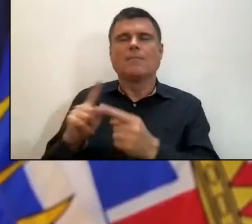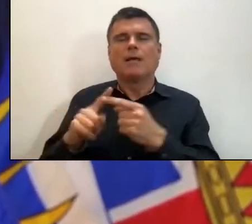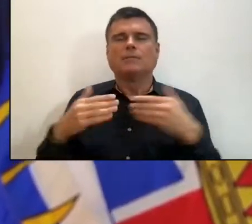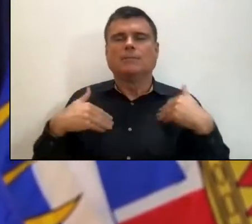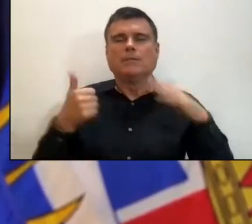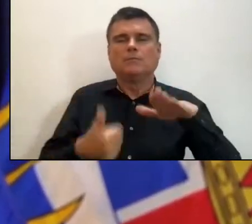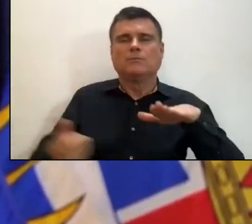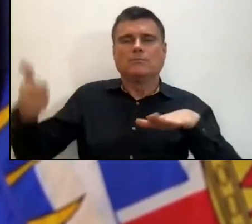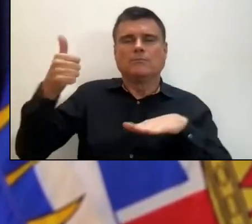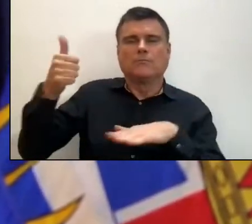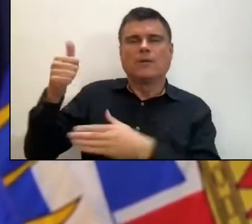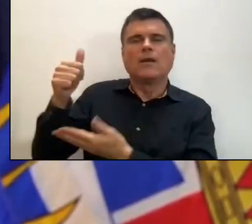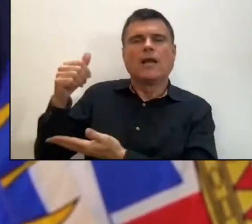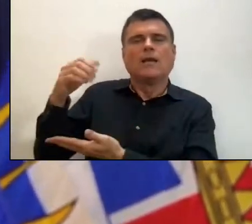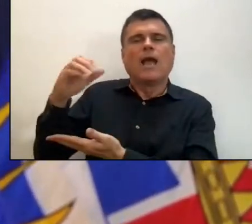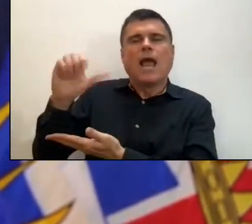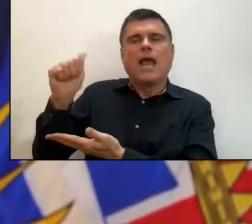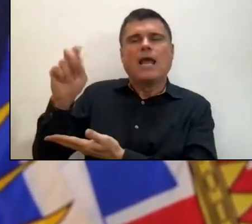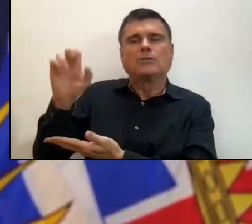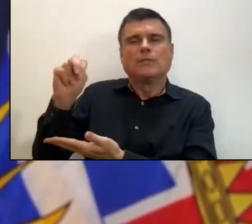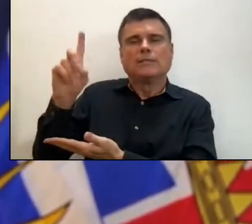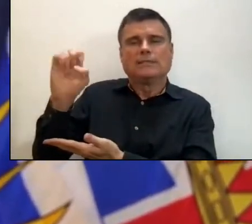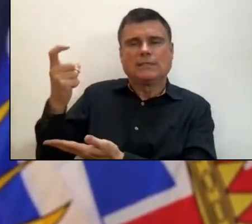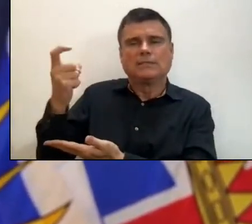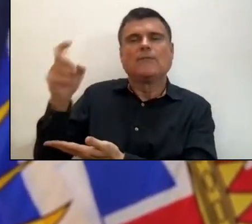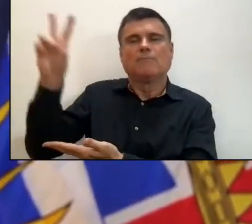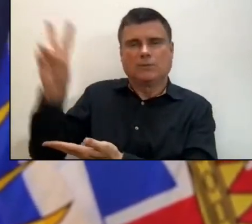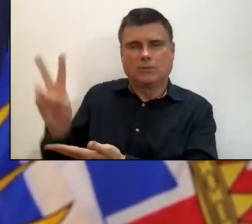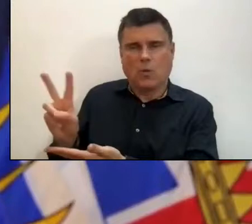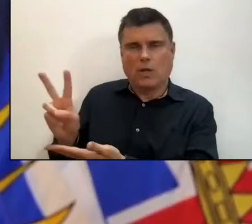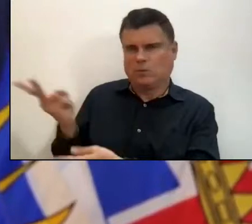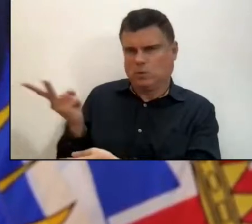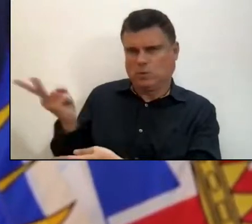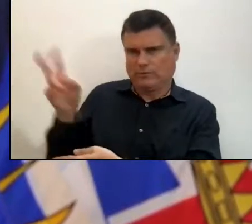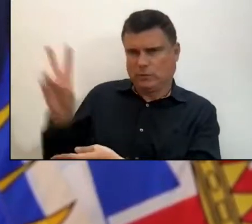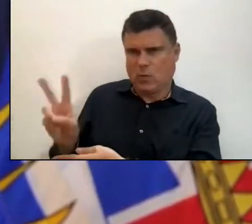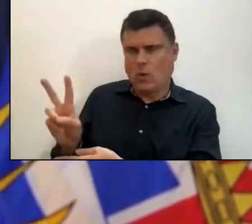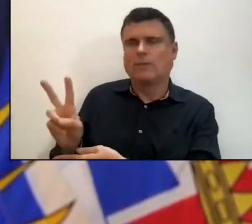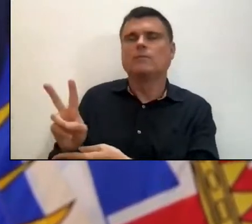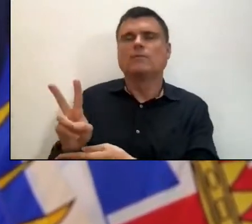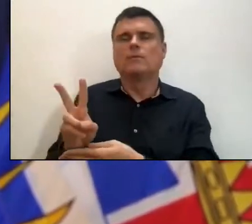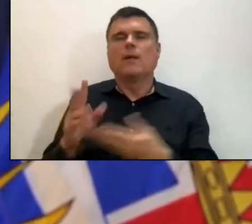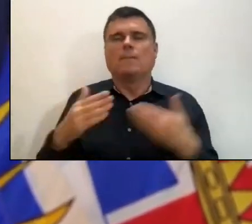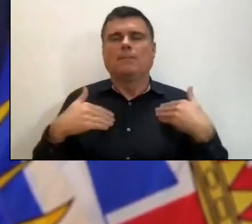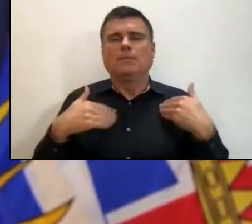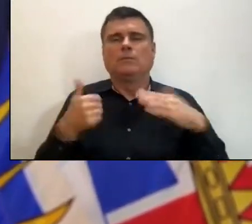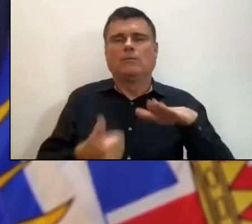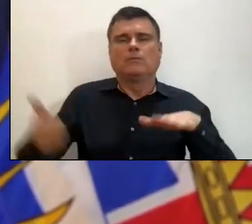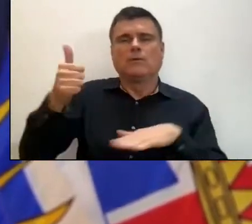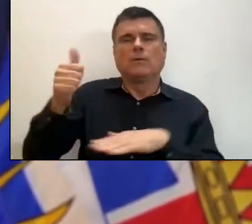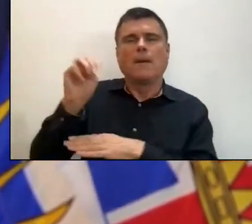As a reminder to reporters on the phone line, you are limited to one question and one